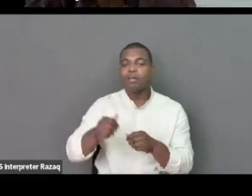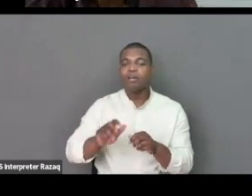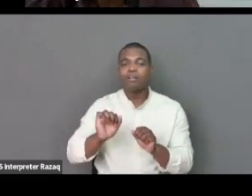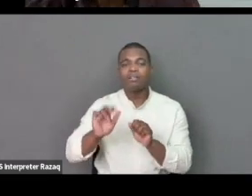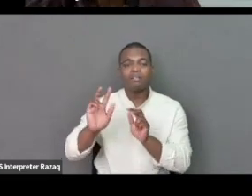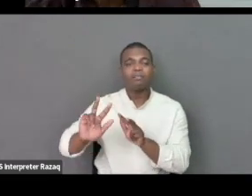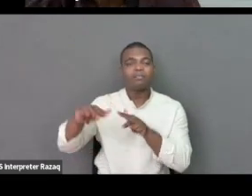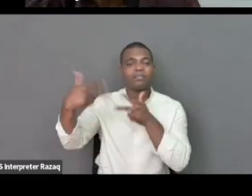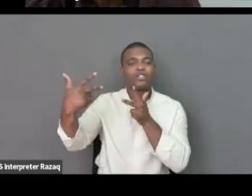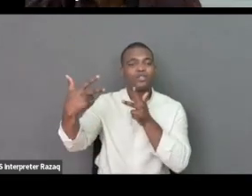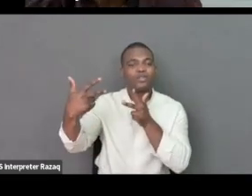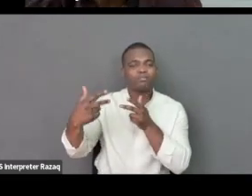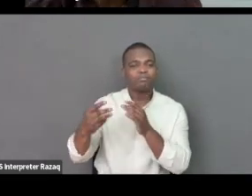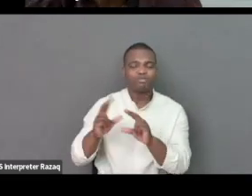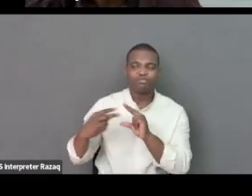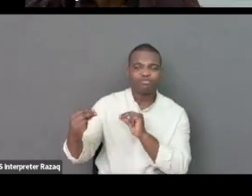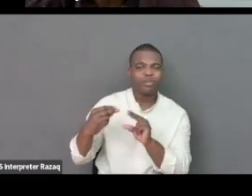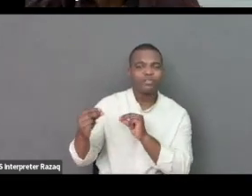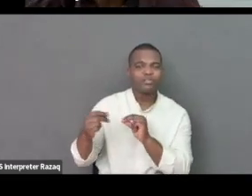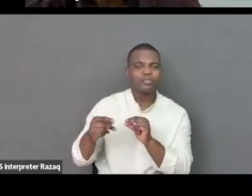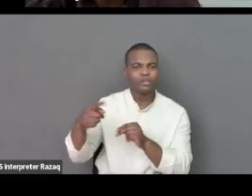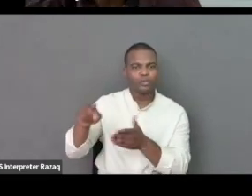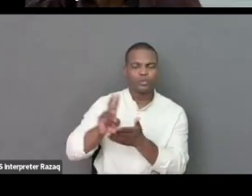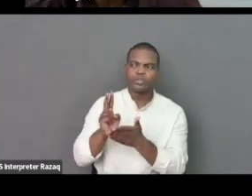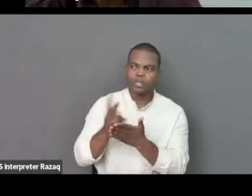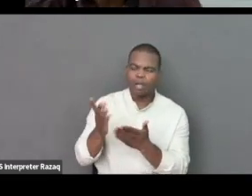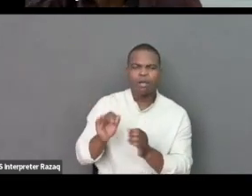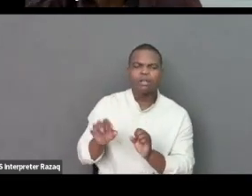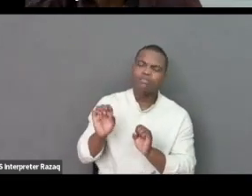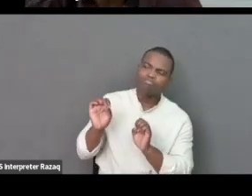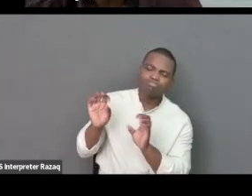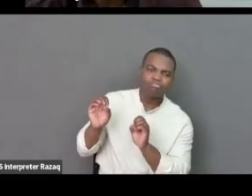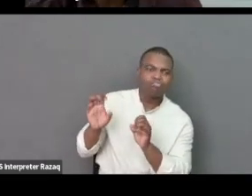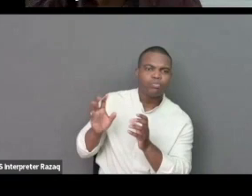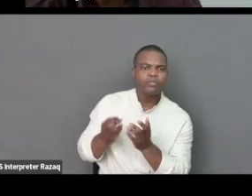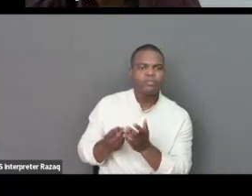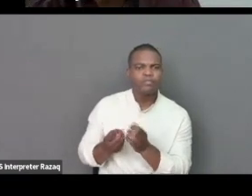about, how to make use of